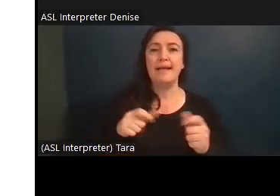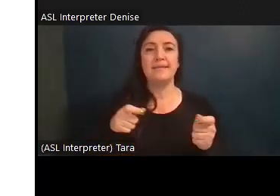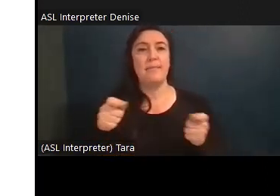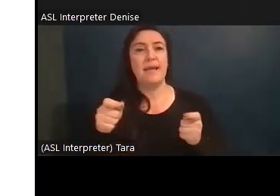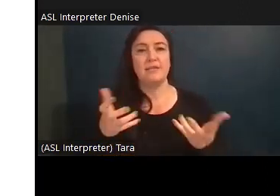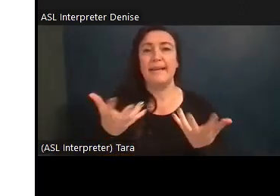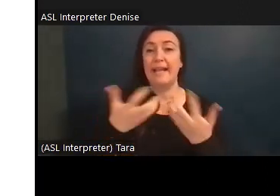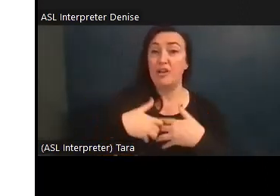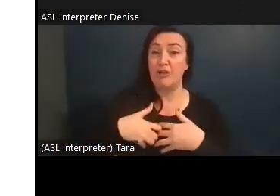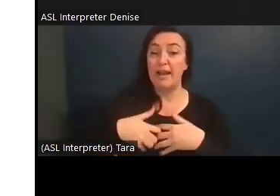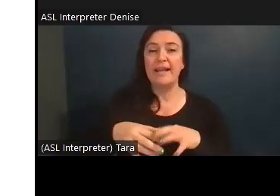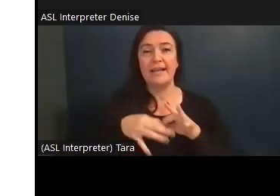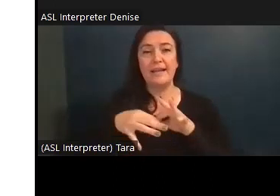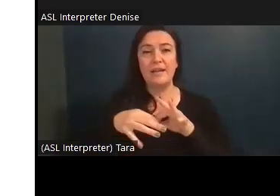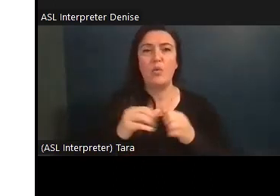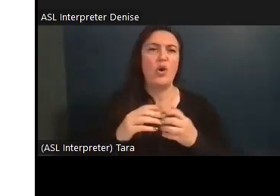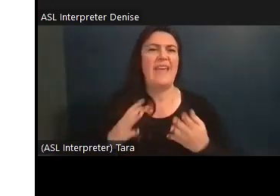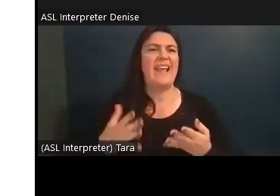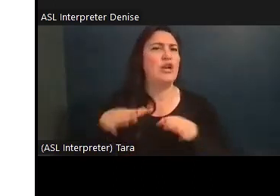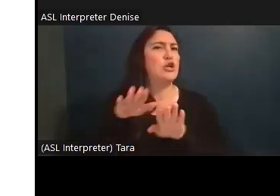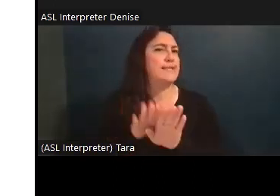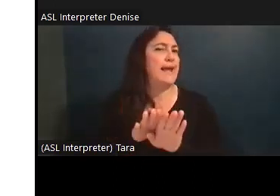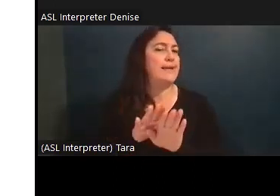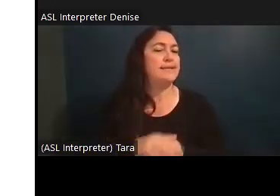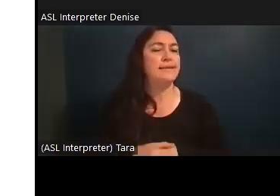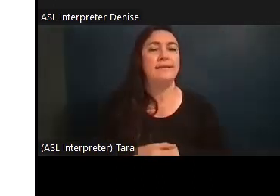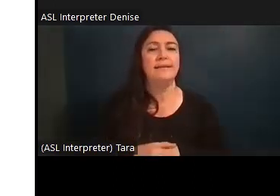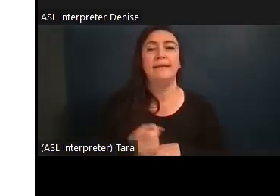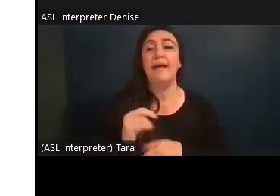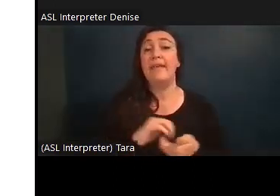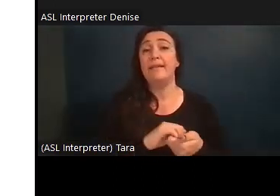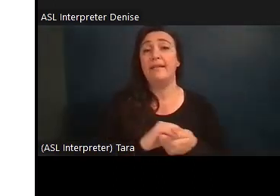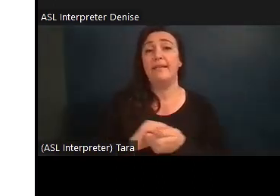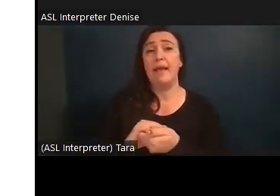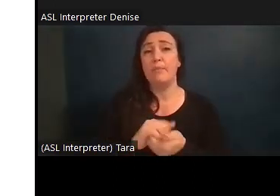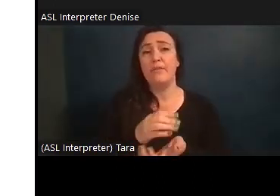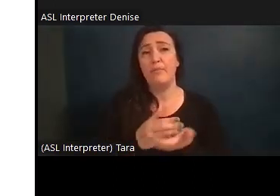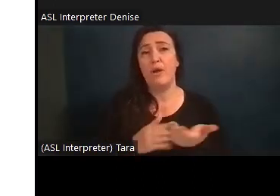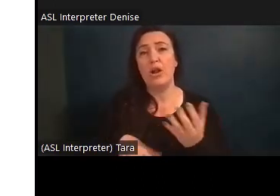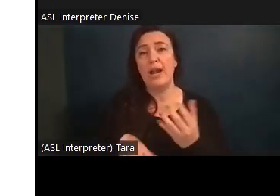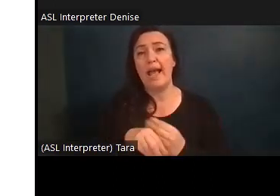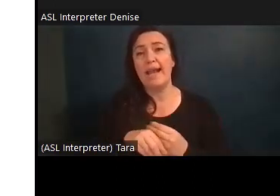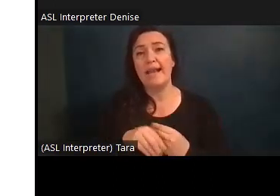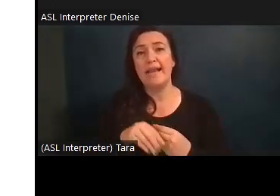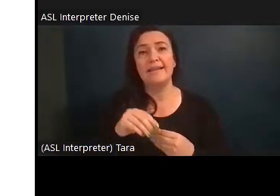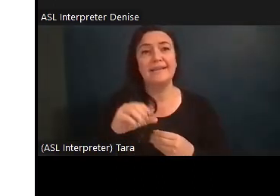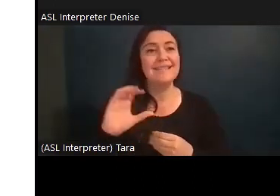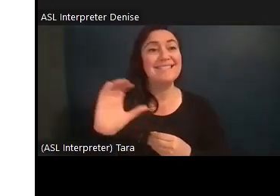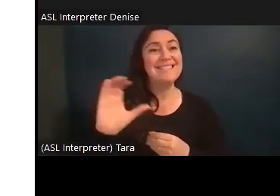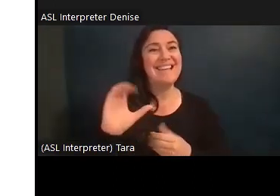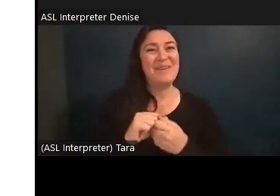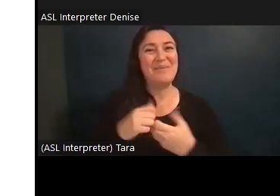they intersect and then the collaborative adding C to the acronym is in the right corner here.